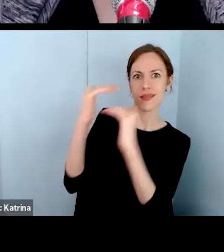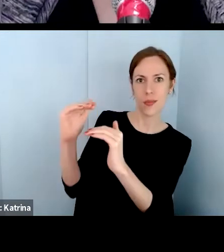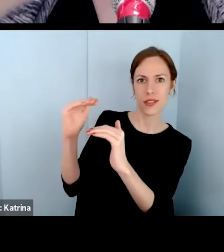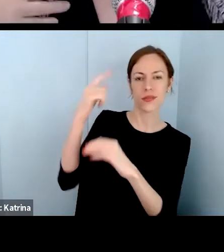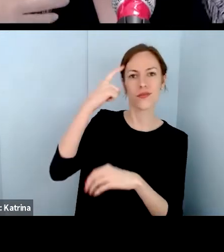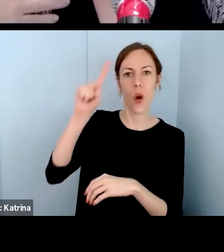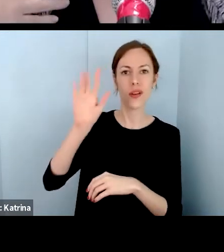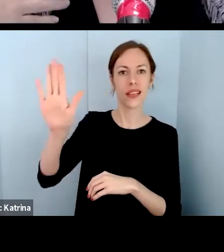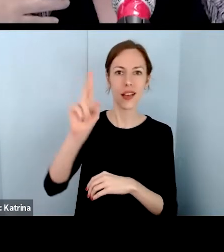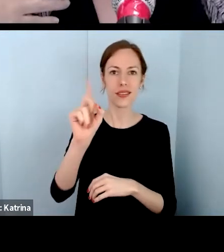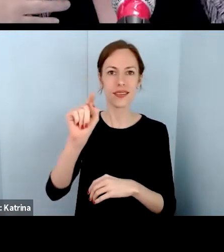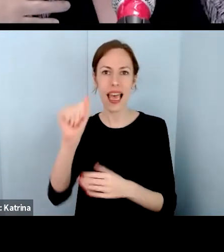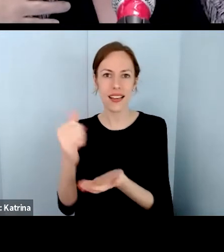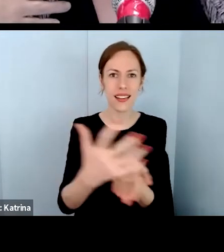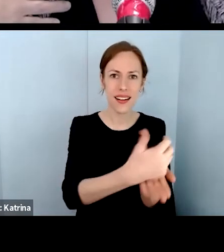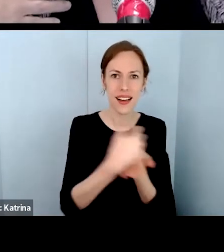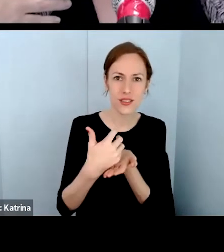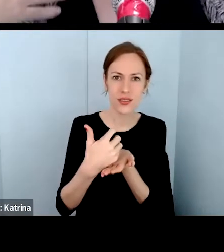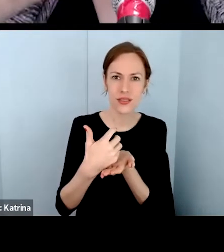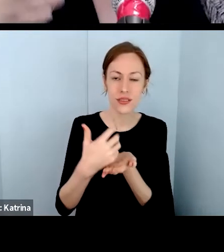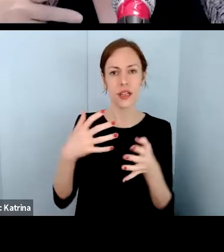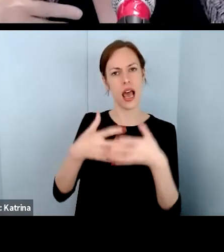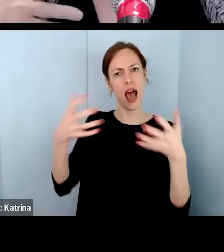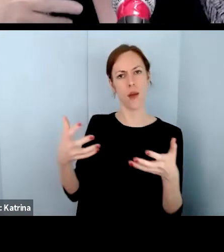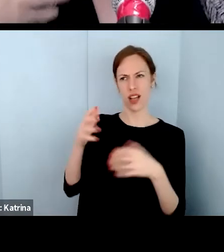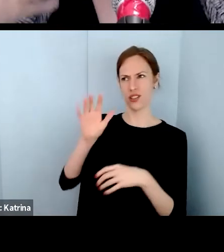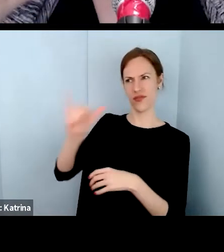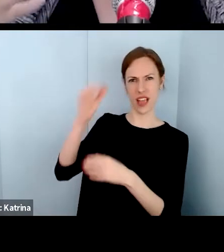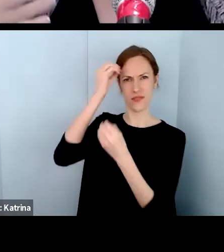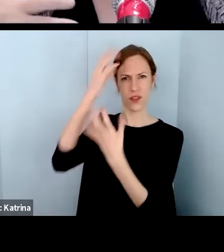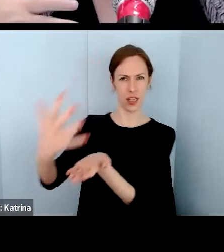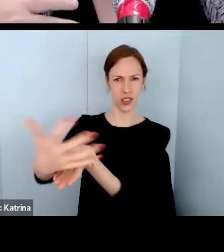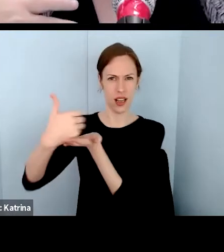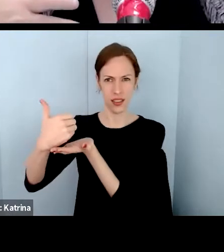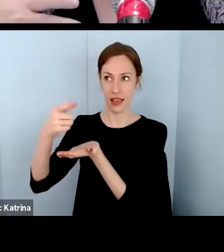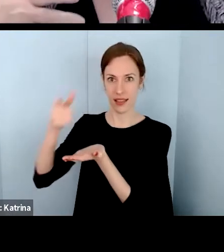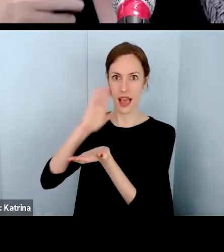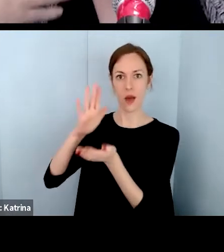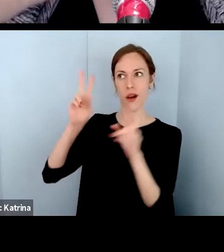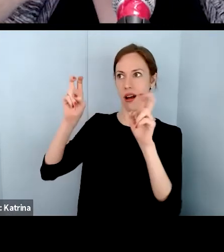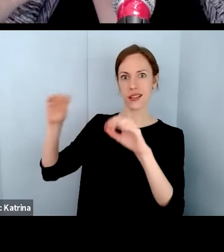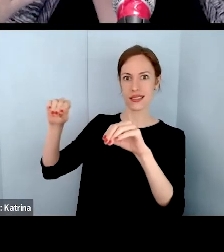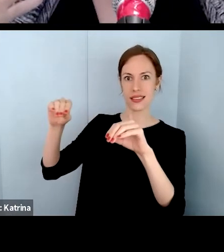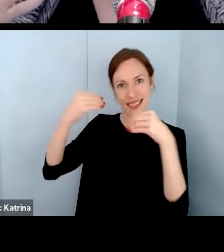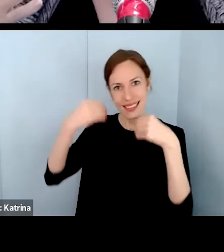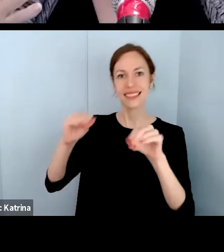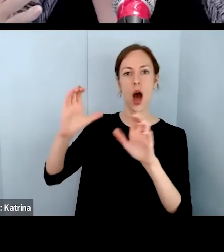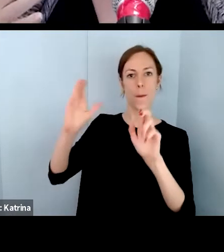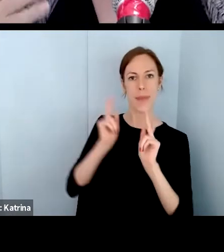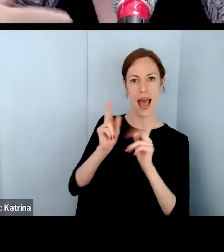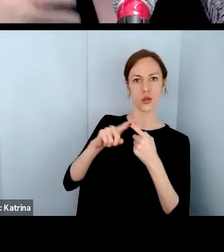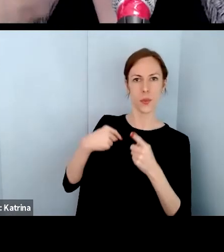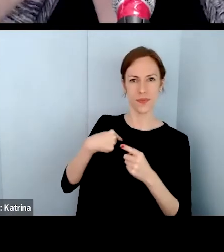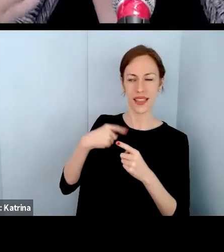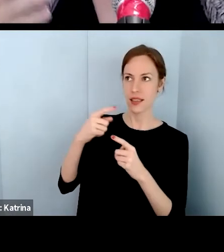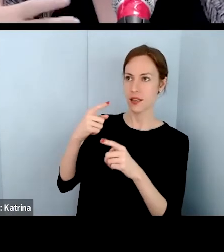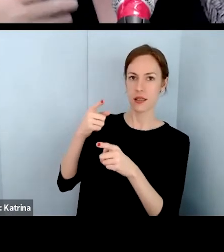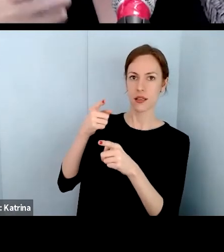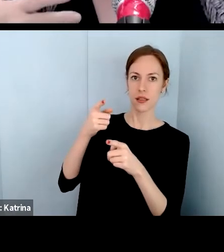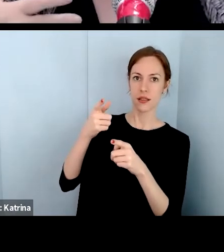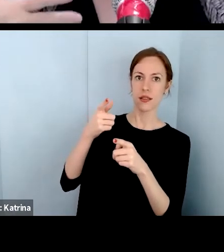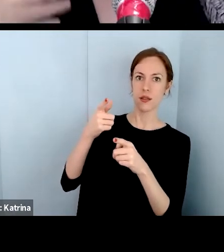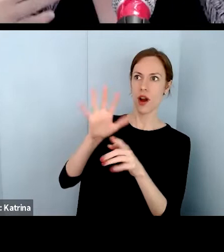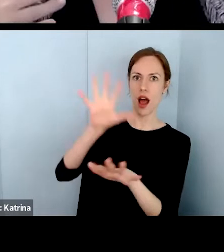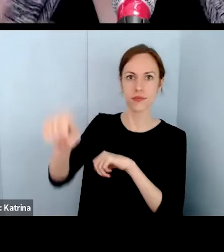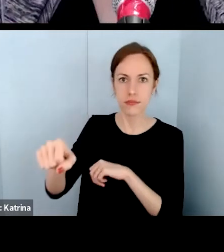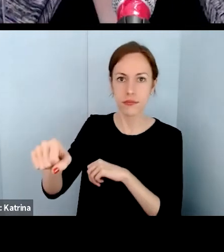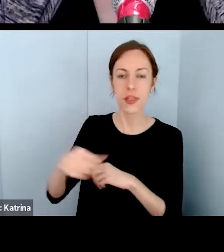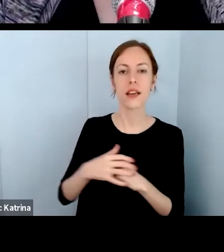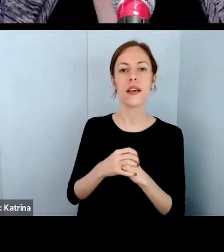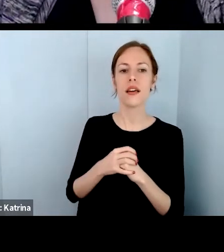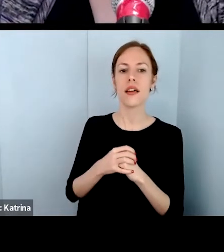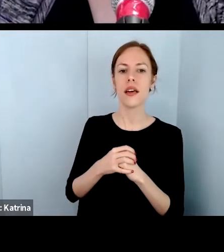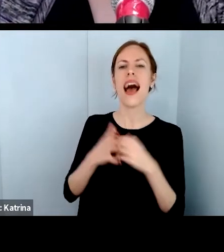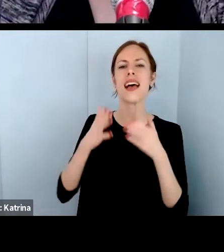And so it's really about the way we are being ordered the way we are being interpolated into the systems that's at stake. Because to be honest with you.